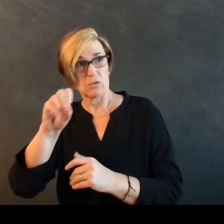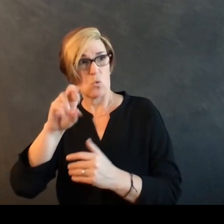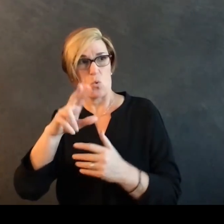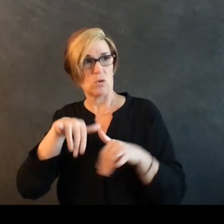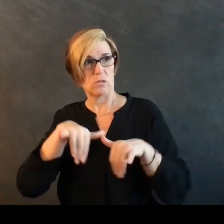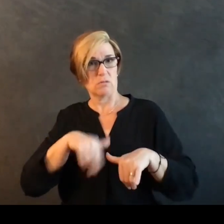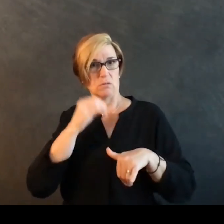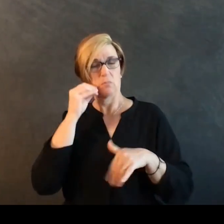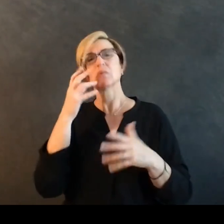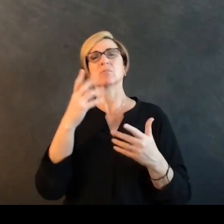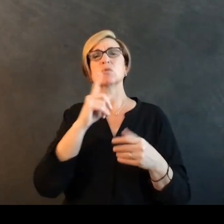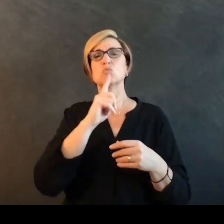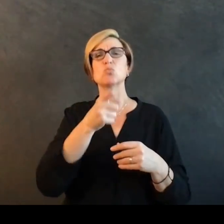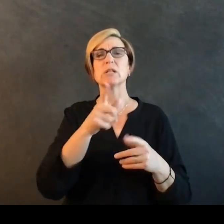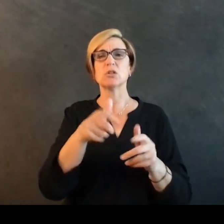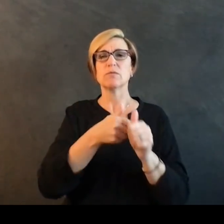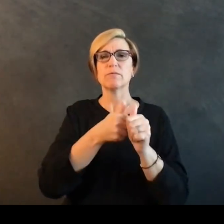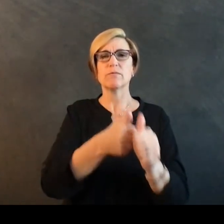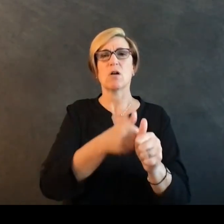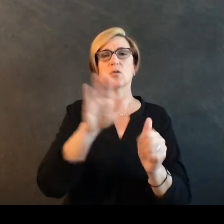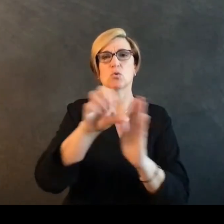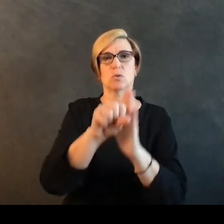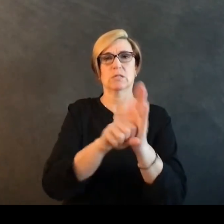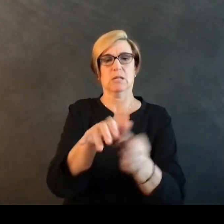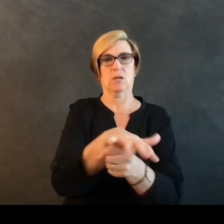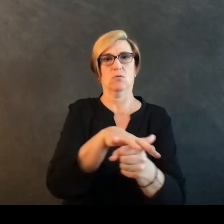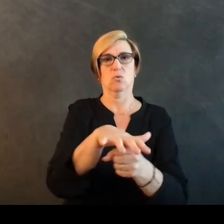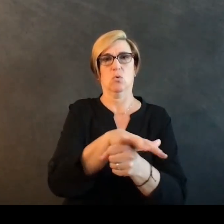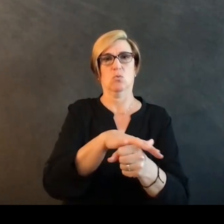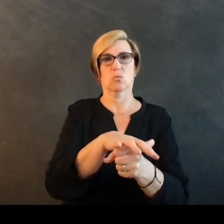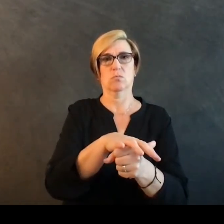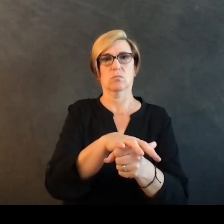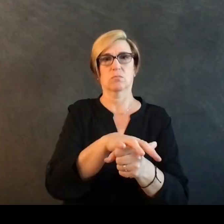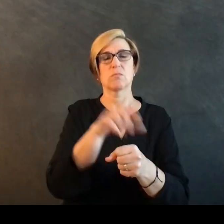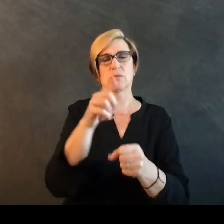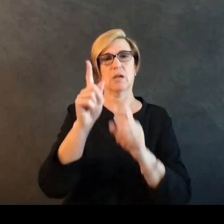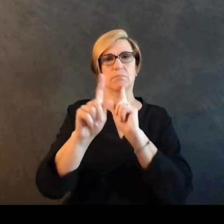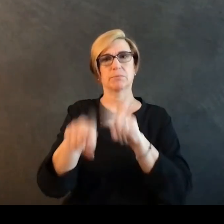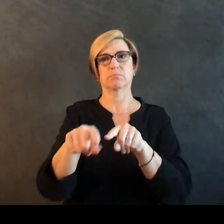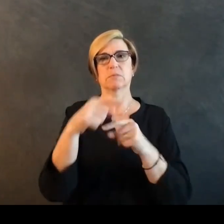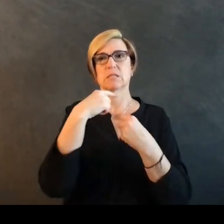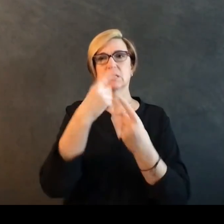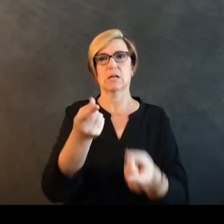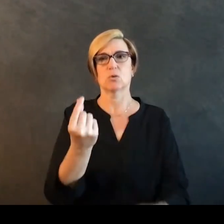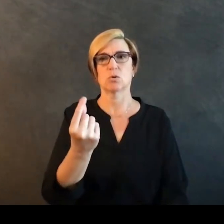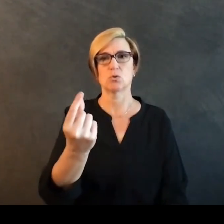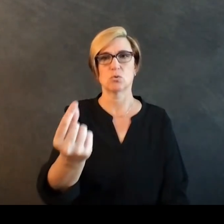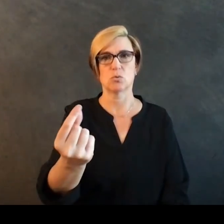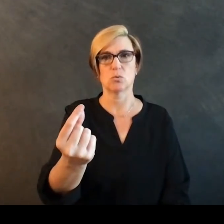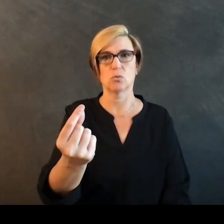governor's about how best to receive the care that every American every American